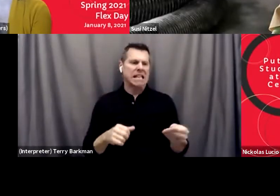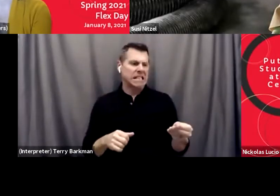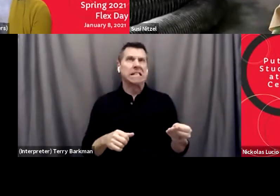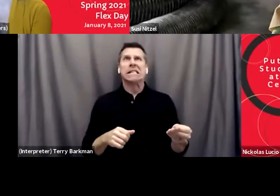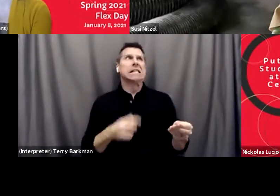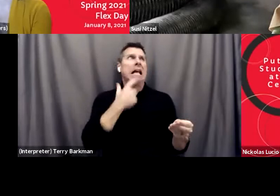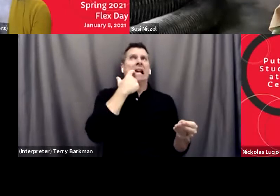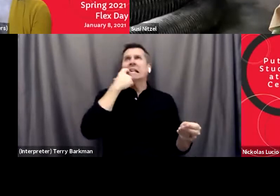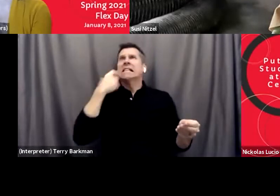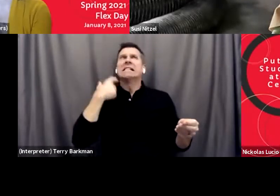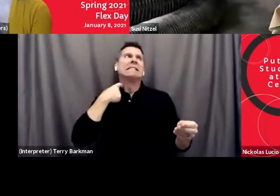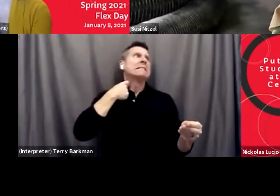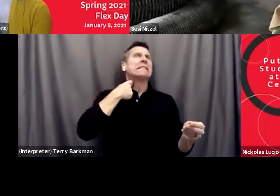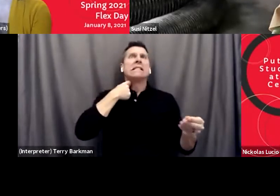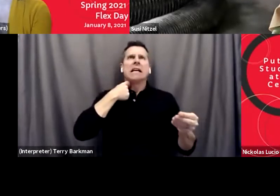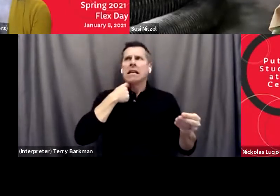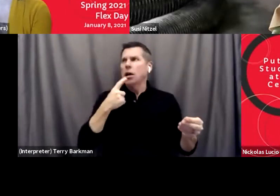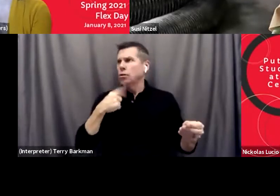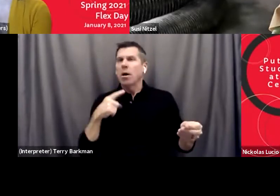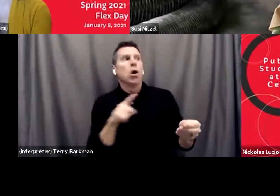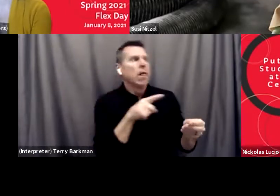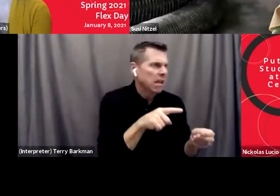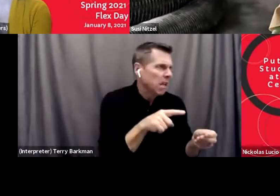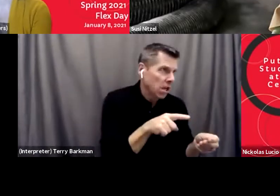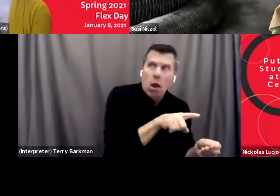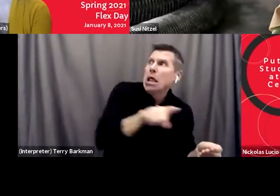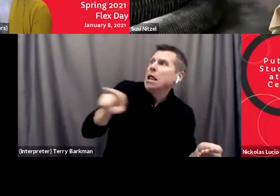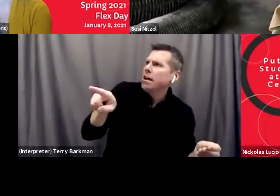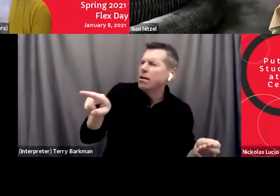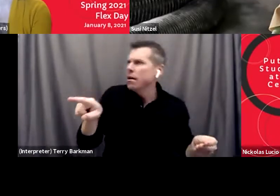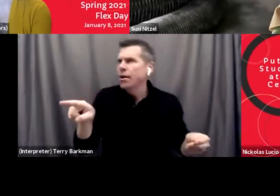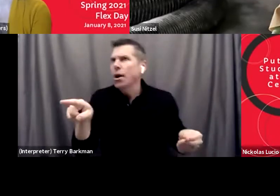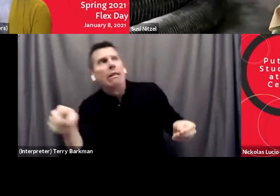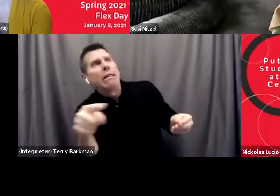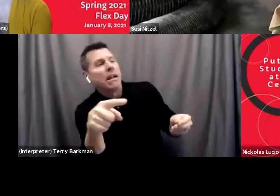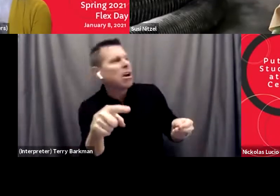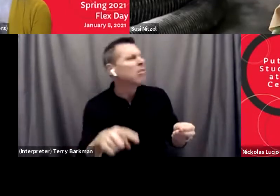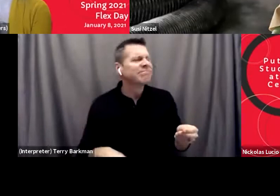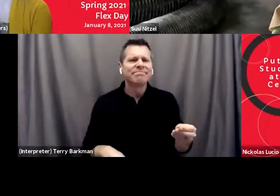one office and then get told to go to another office to another office to find this person into another office to find that person,